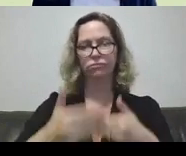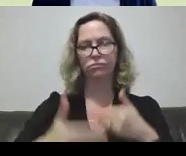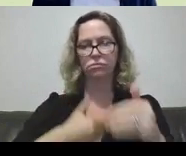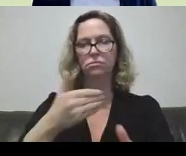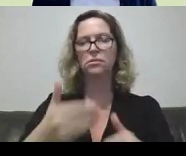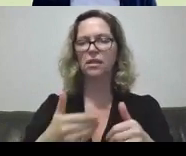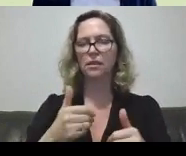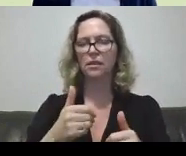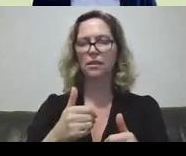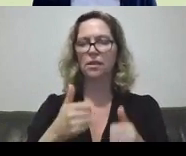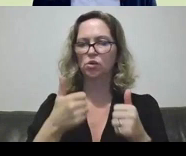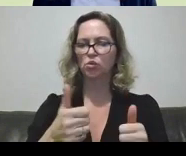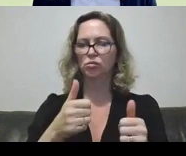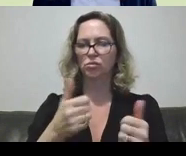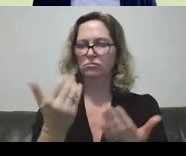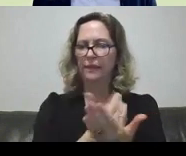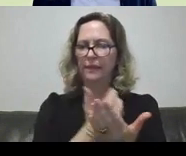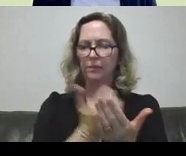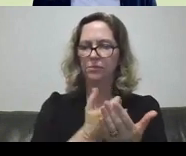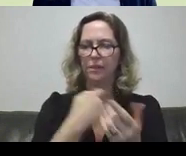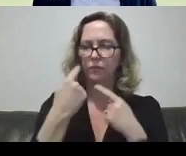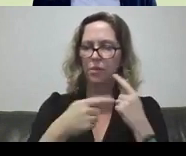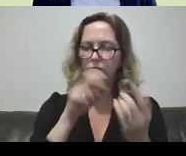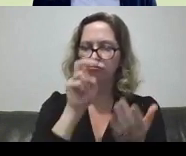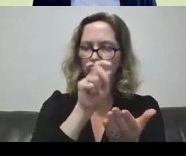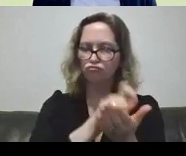the whole year link all funding requests to the